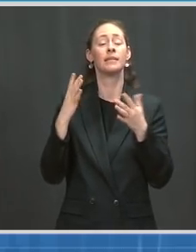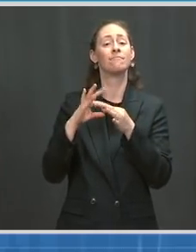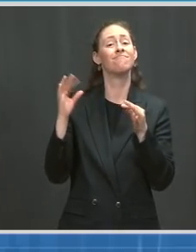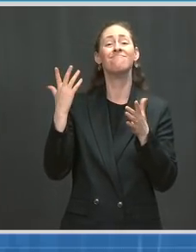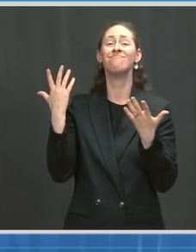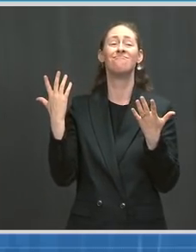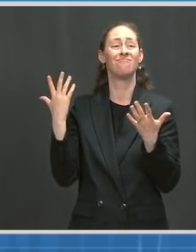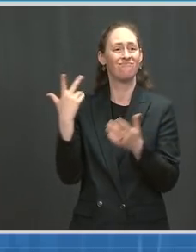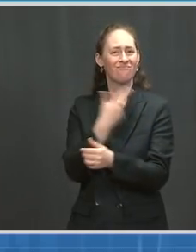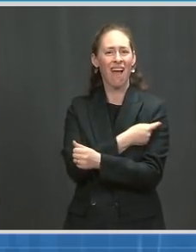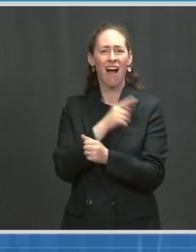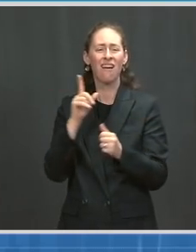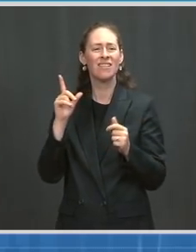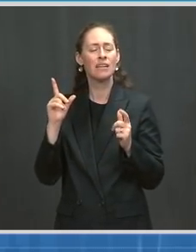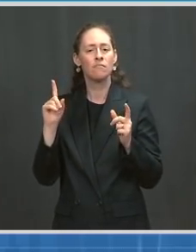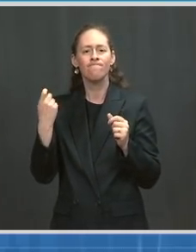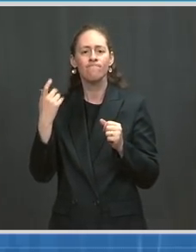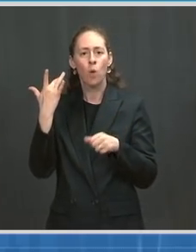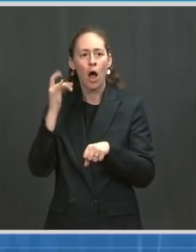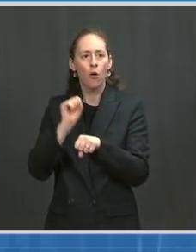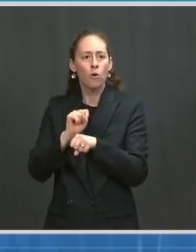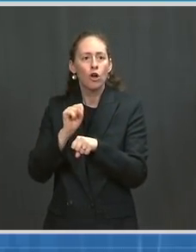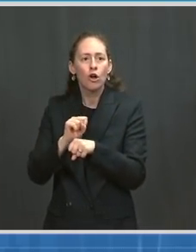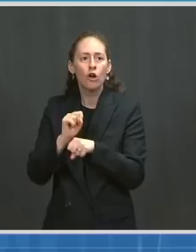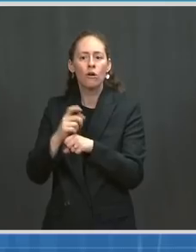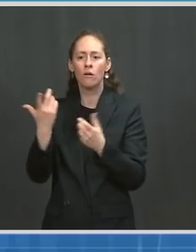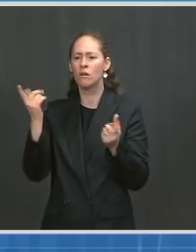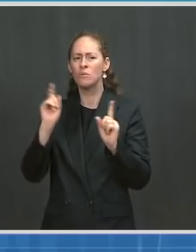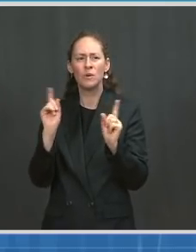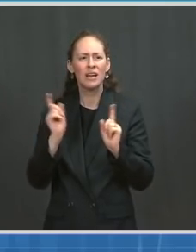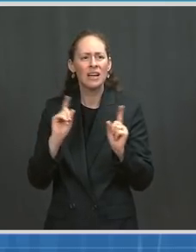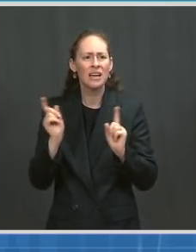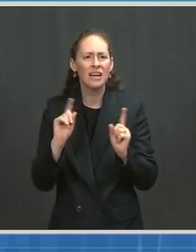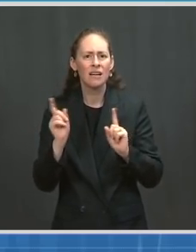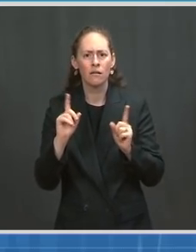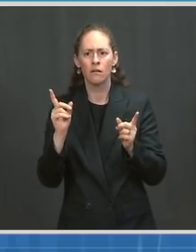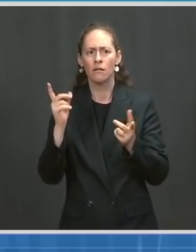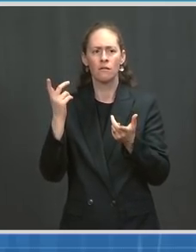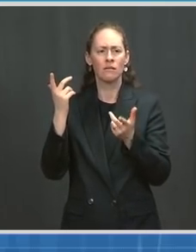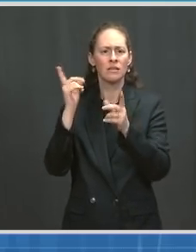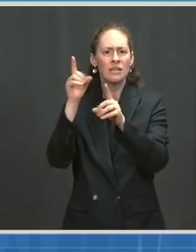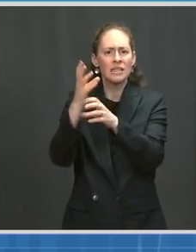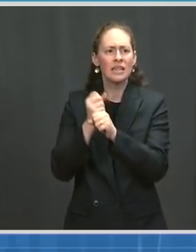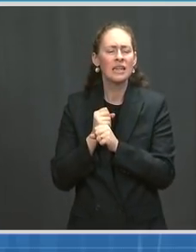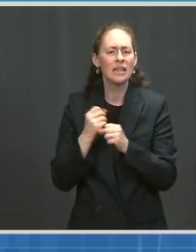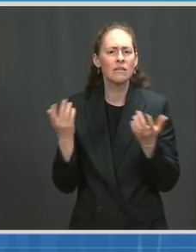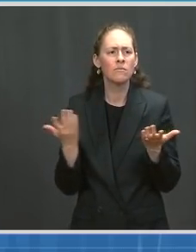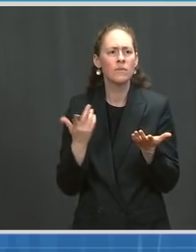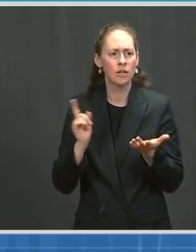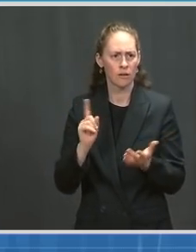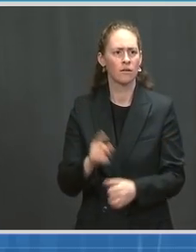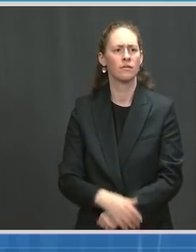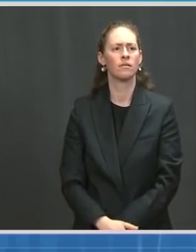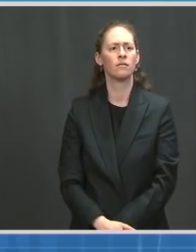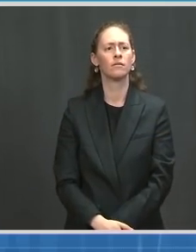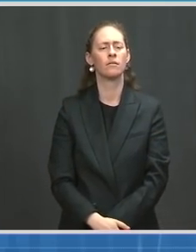that they didn't have information about how to get vaccinated. Eight percent said they weren't sure if they were eligible or had the right documentation.